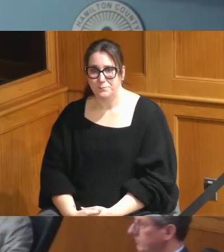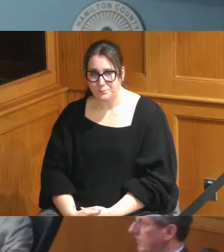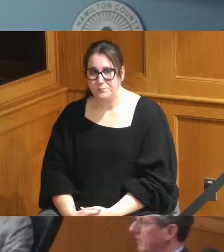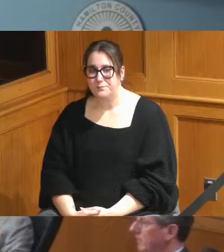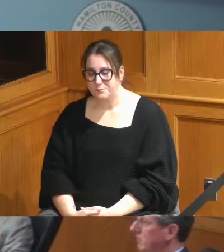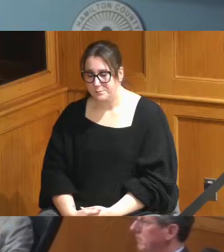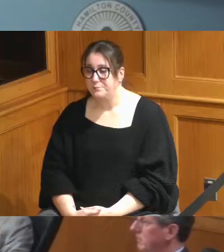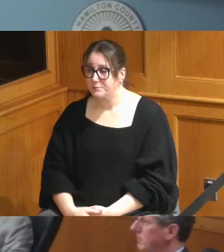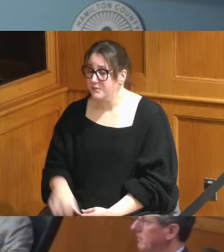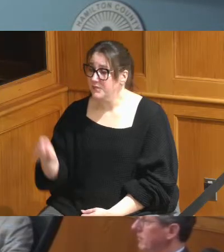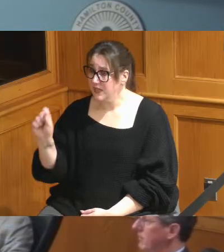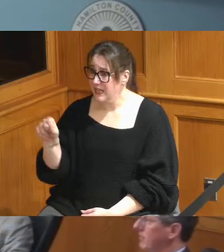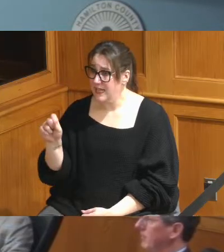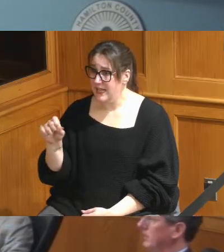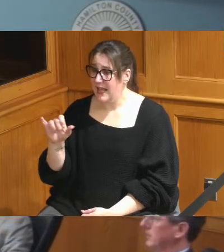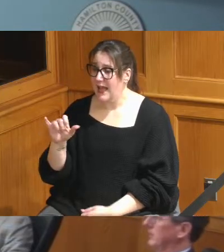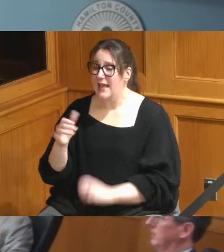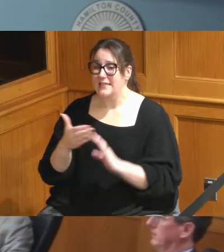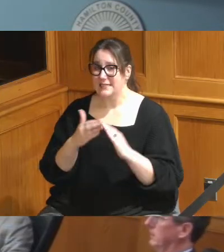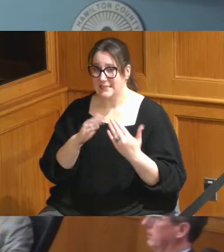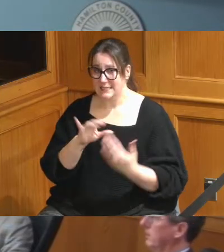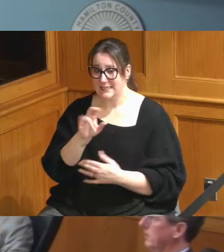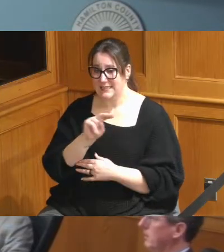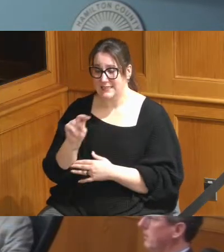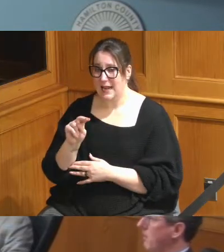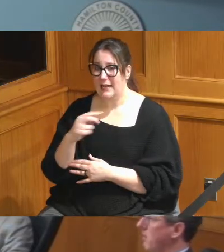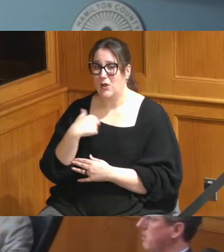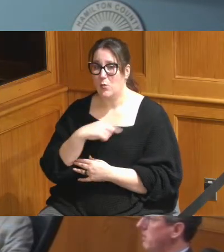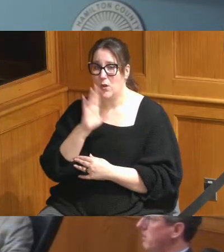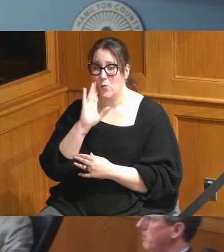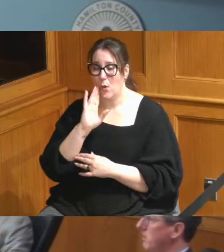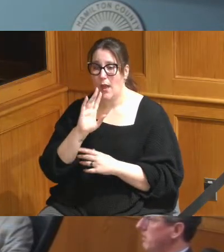with the city of Cincinnati equitable growth and housing subcommittee at one o'clock today,